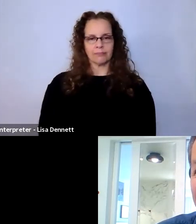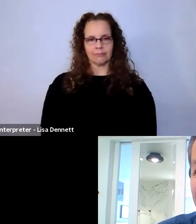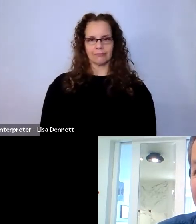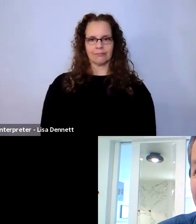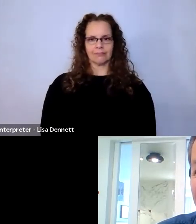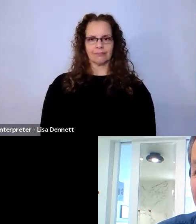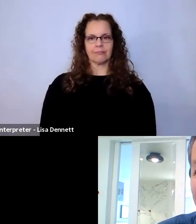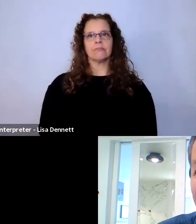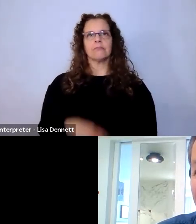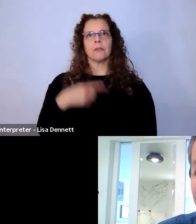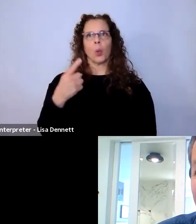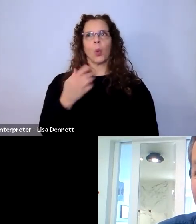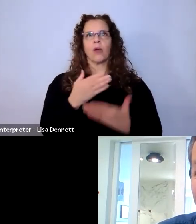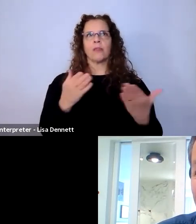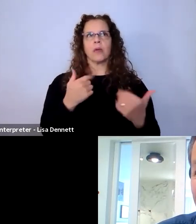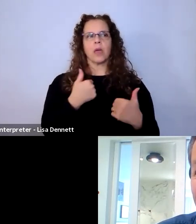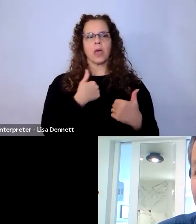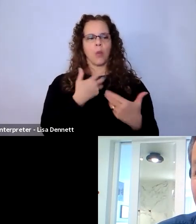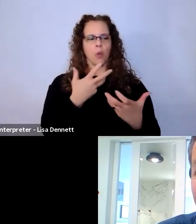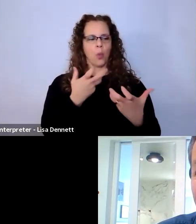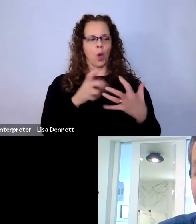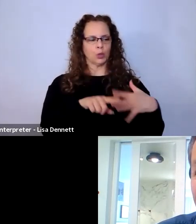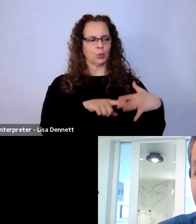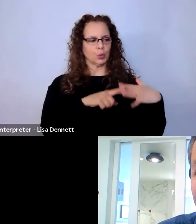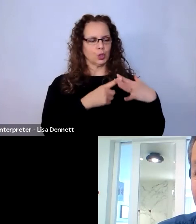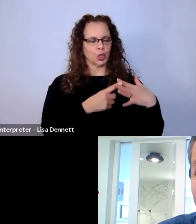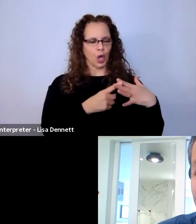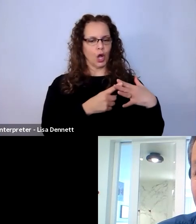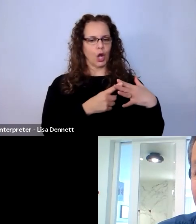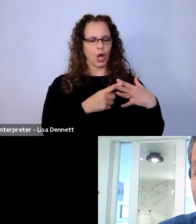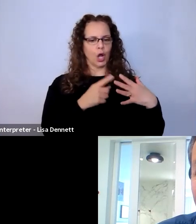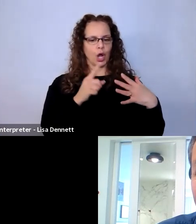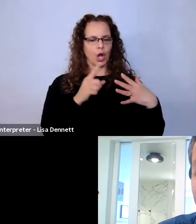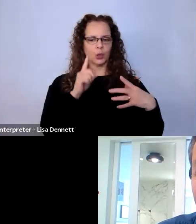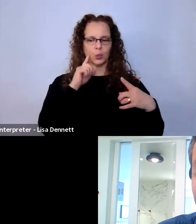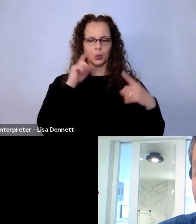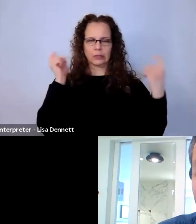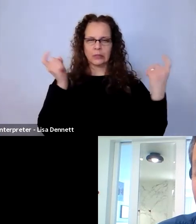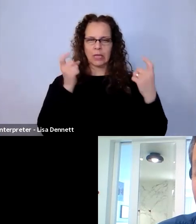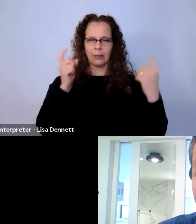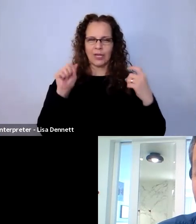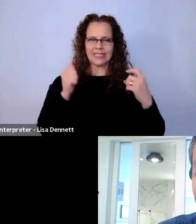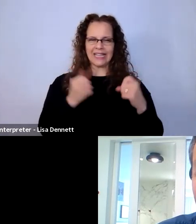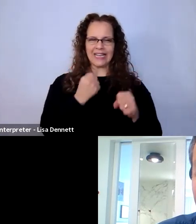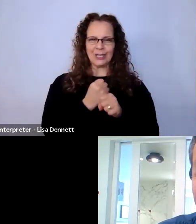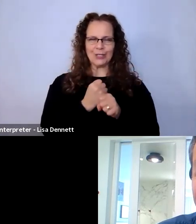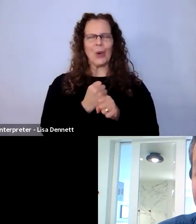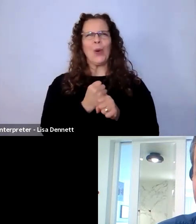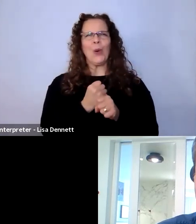Joe Devon: One thing i'd love to to embark on to commemorate the anniversary gosh now you know you pass it to me that's a tough question.